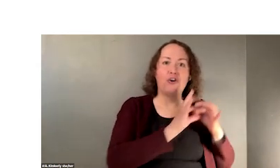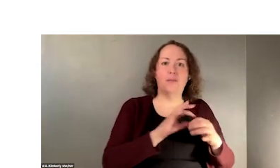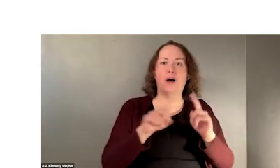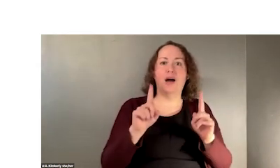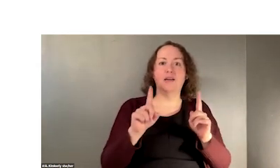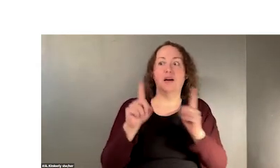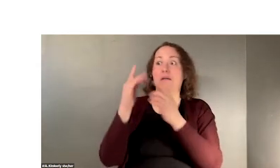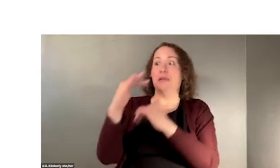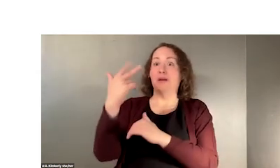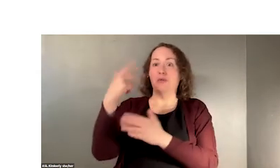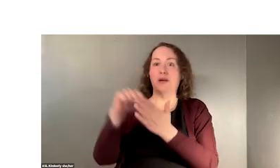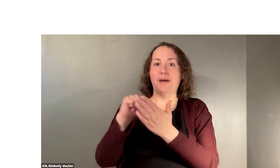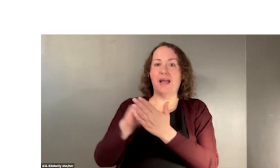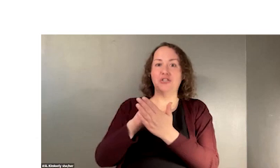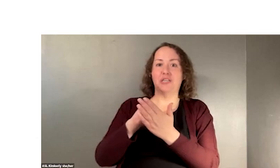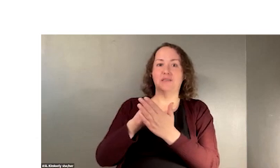giant author lists sometimes can get you in trouble.